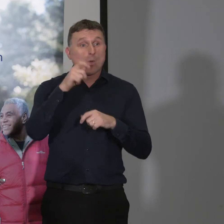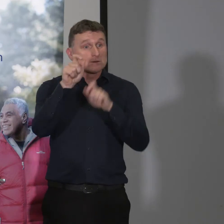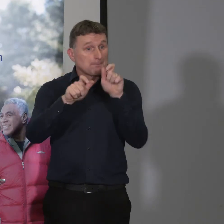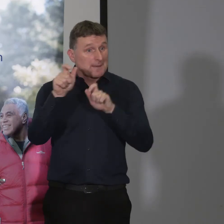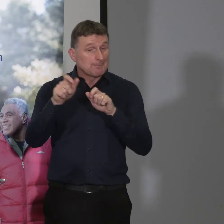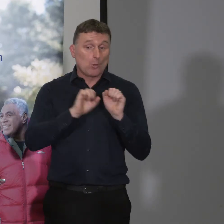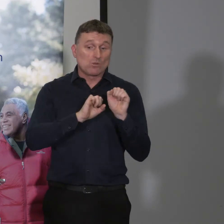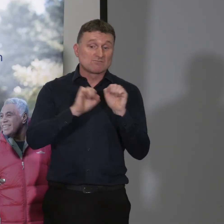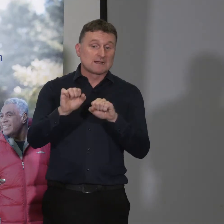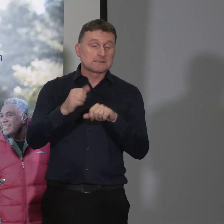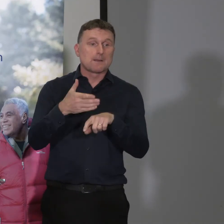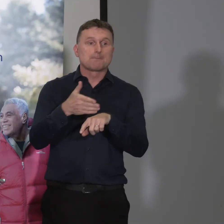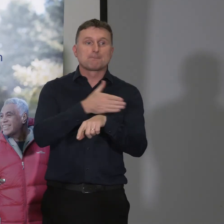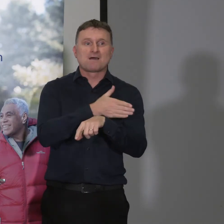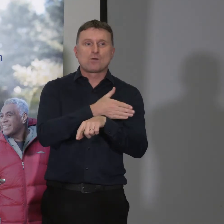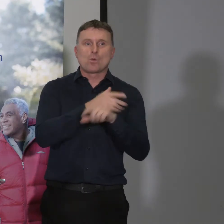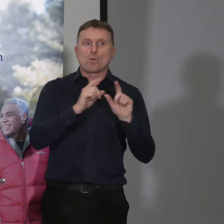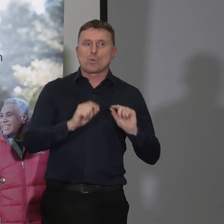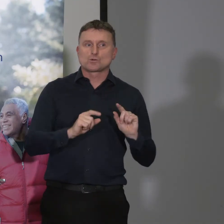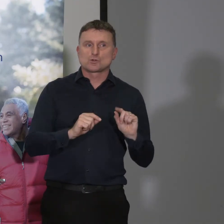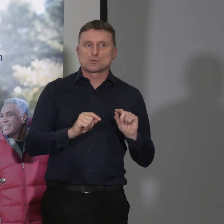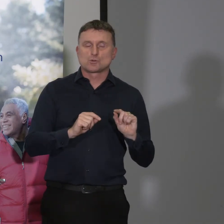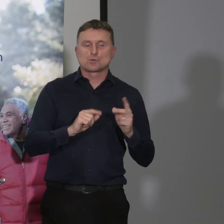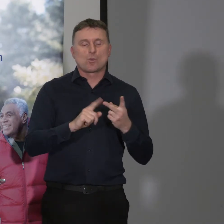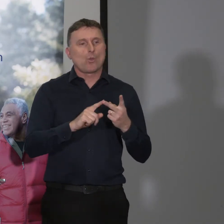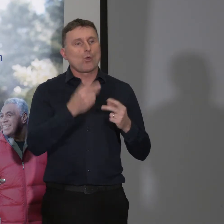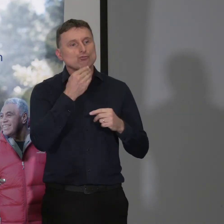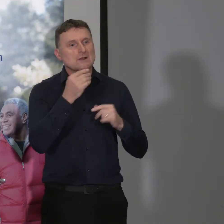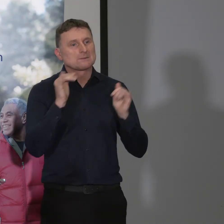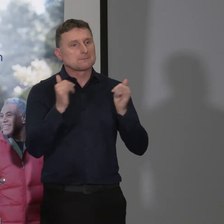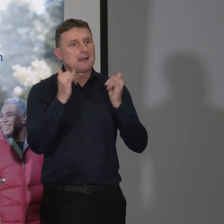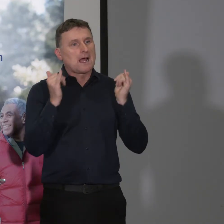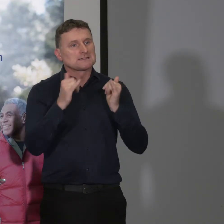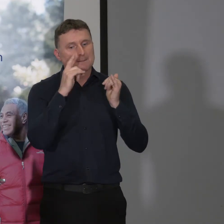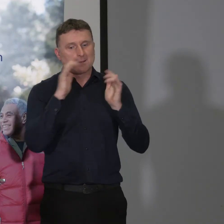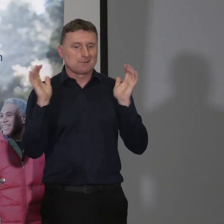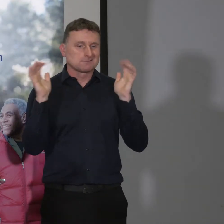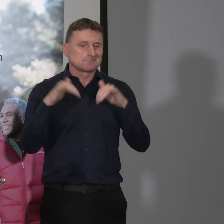that we recommend people do, considering things like actions you might like to take for fizzling elder -- visiting elderly relatives. Suggestions around Christmas parties and